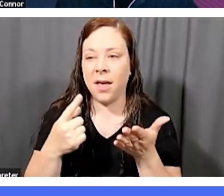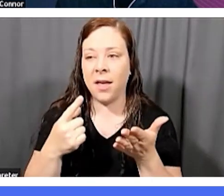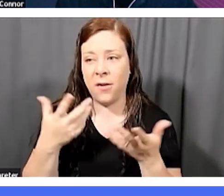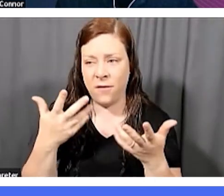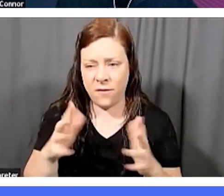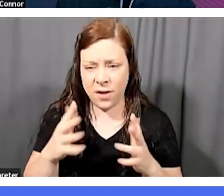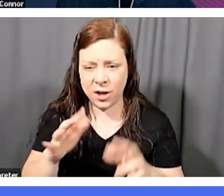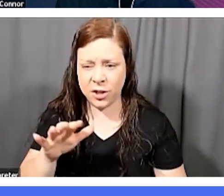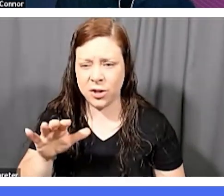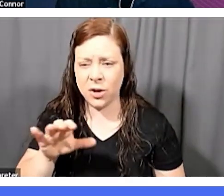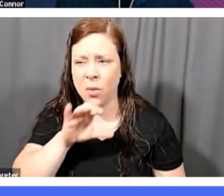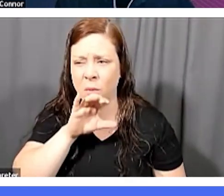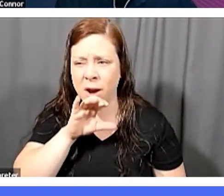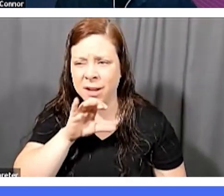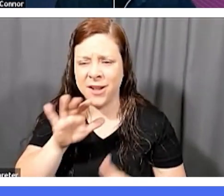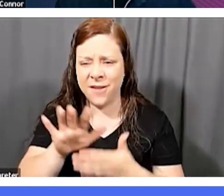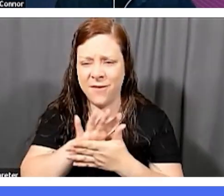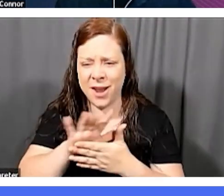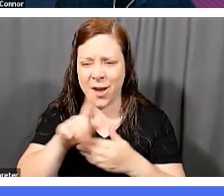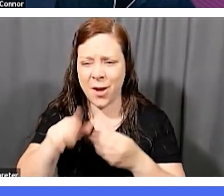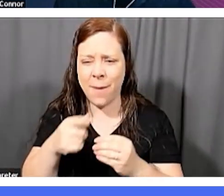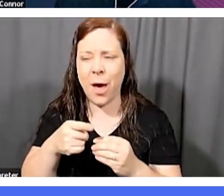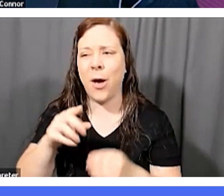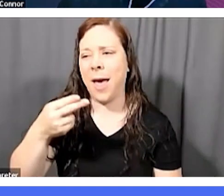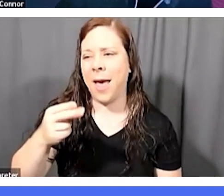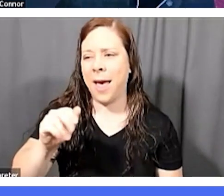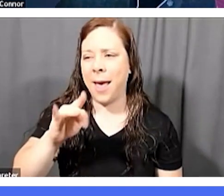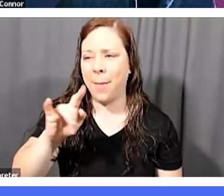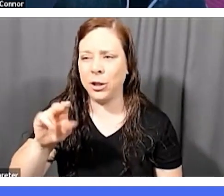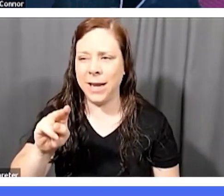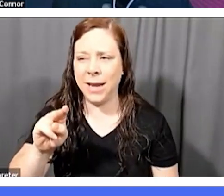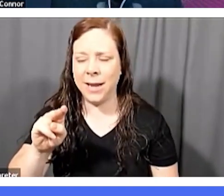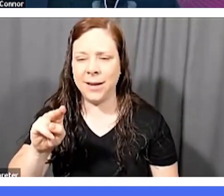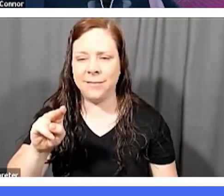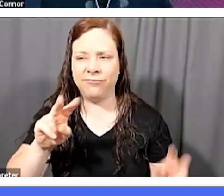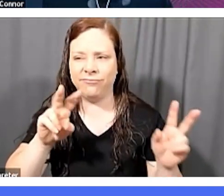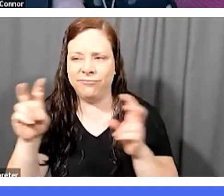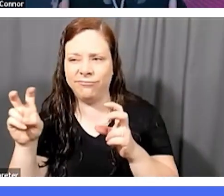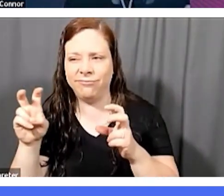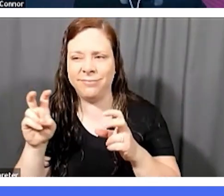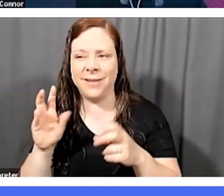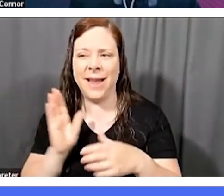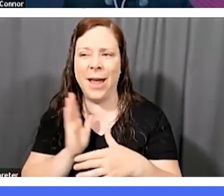You just drop into Hamilton in the middle of your sentences. Anyway, so let's talk about children and adults.